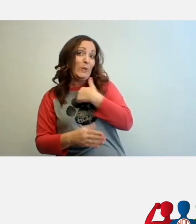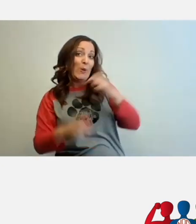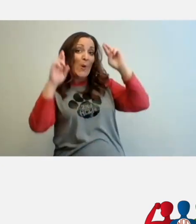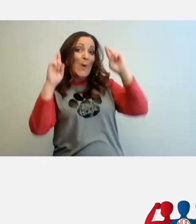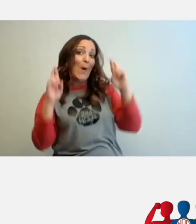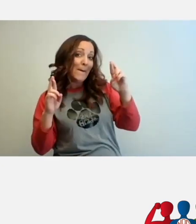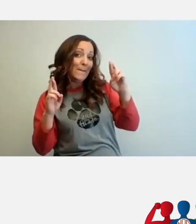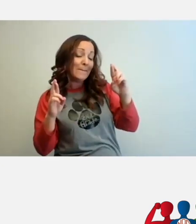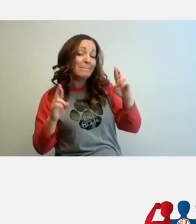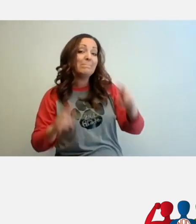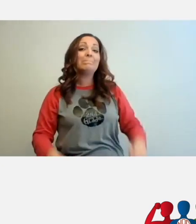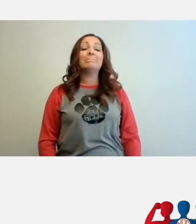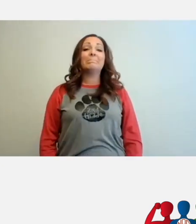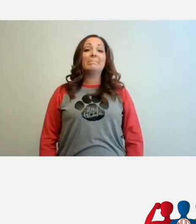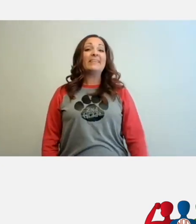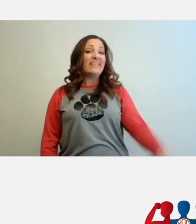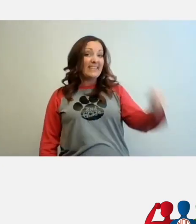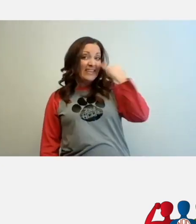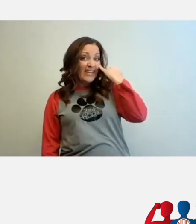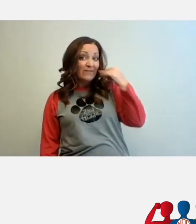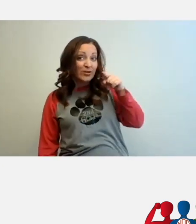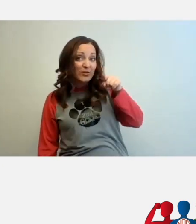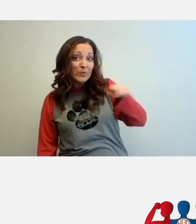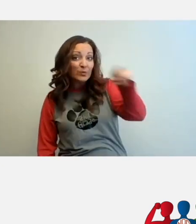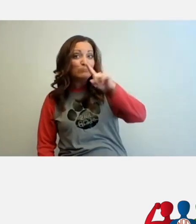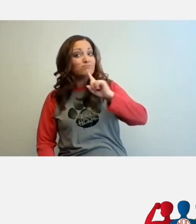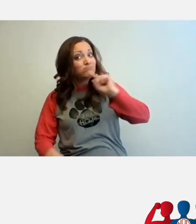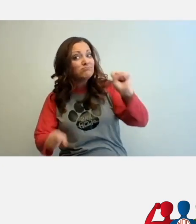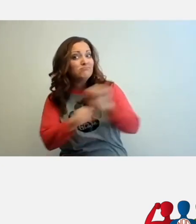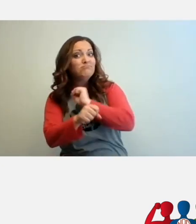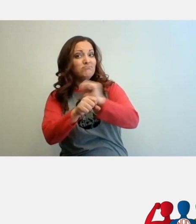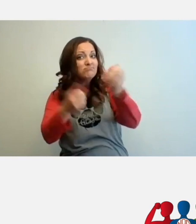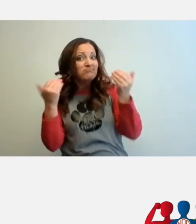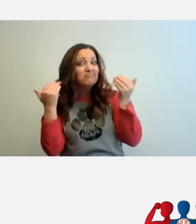and we hope that you've learned something new today.